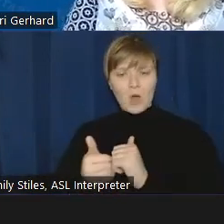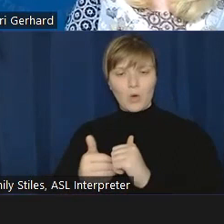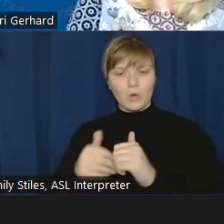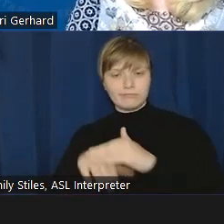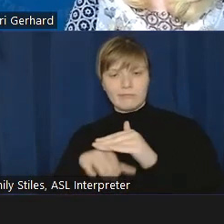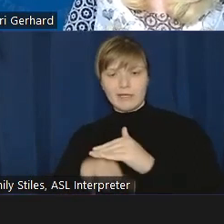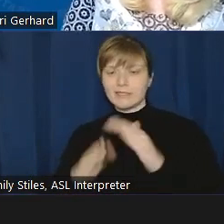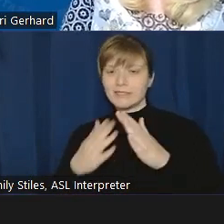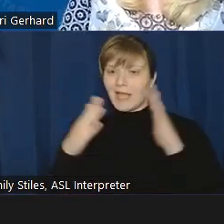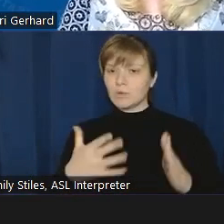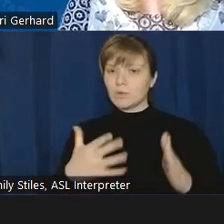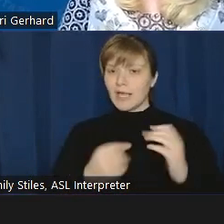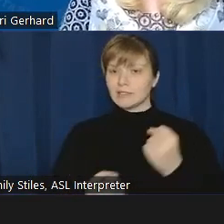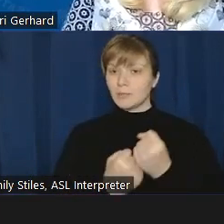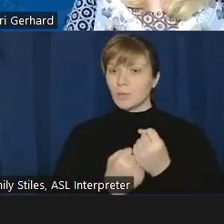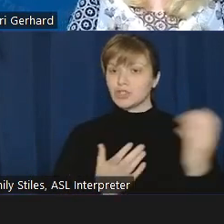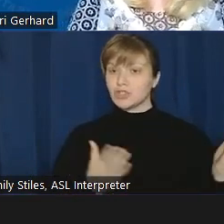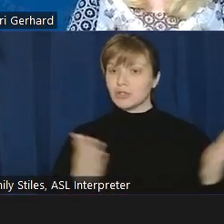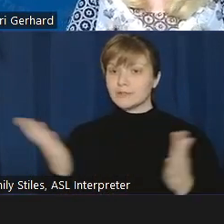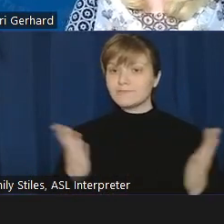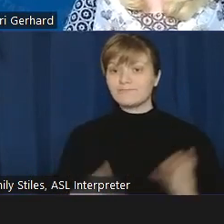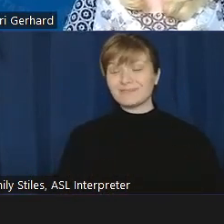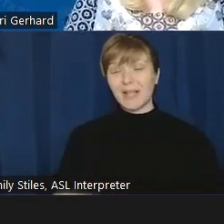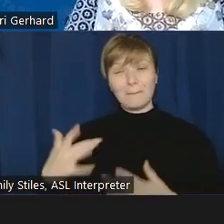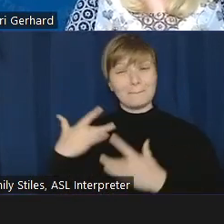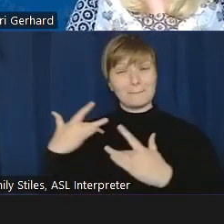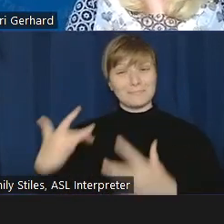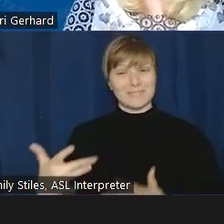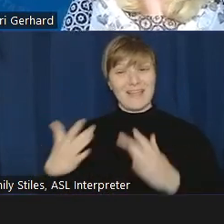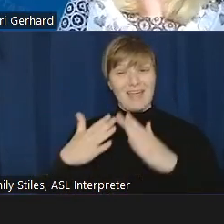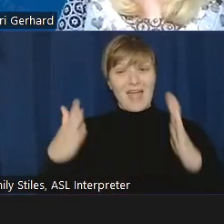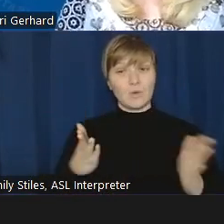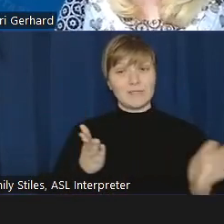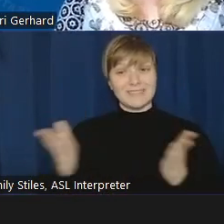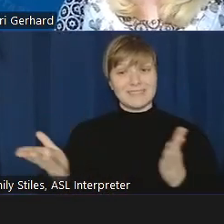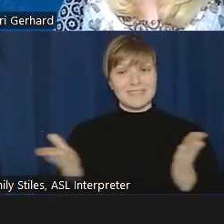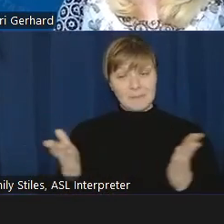Often, the housing systems and the service systems are siloed, or not connected.